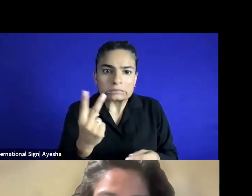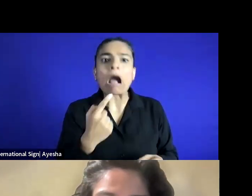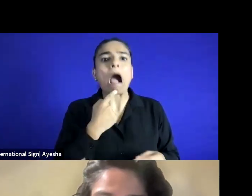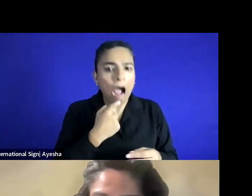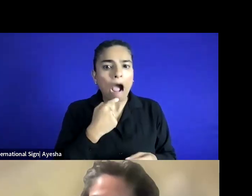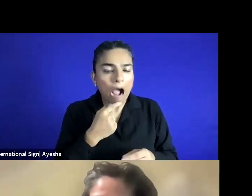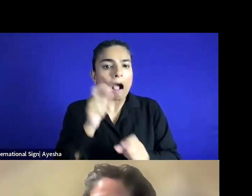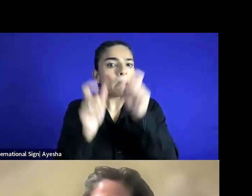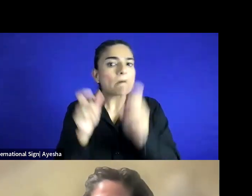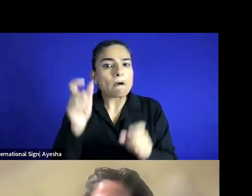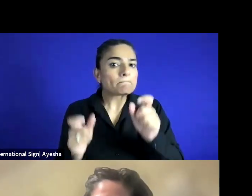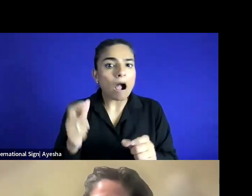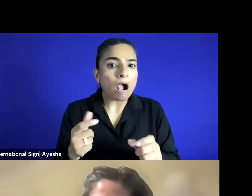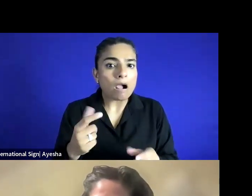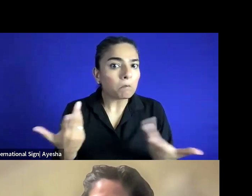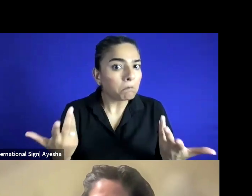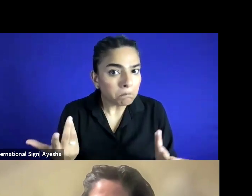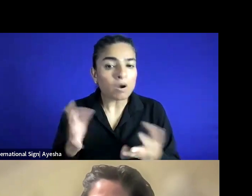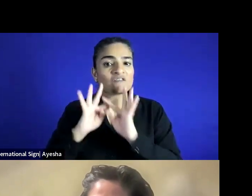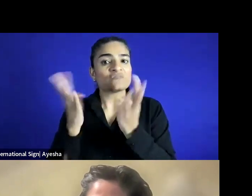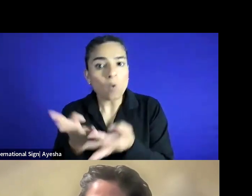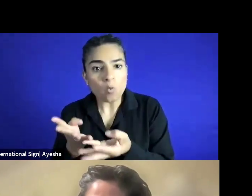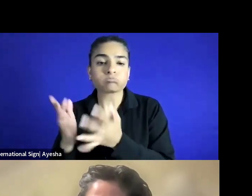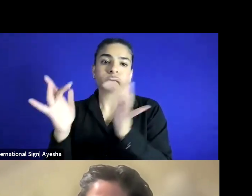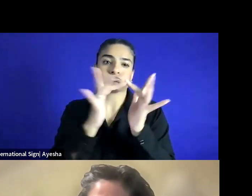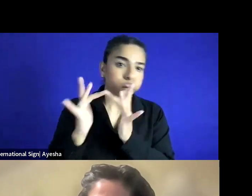say hi to people, say hi to strangers that are going to be friends, very soon.